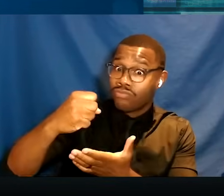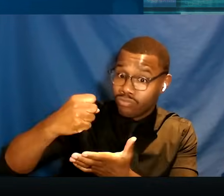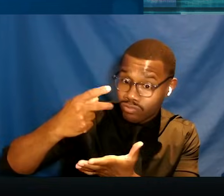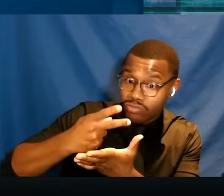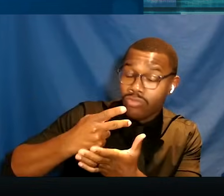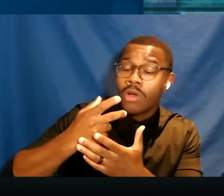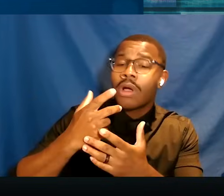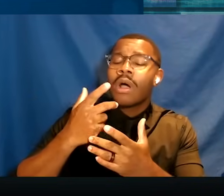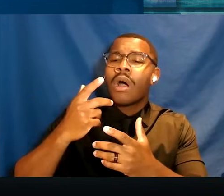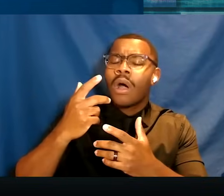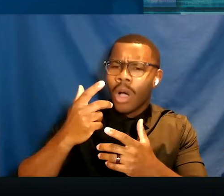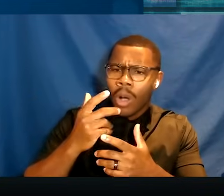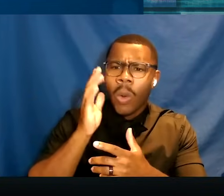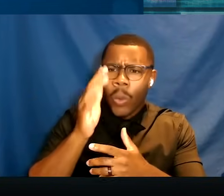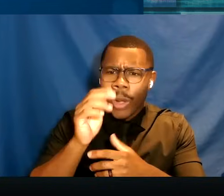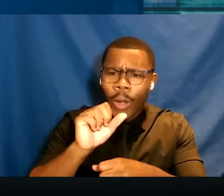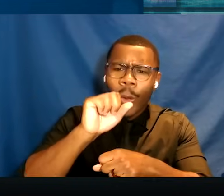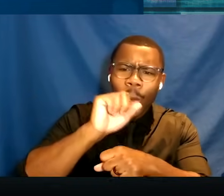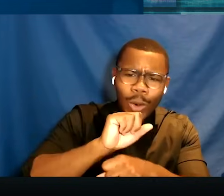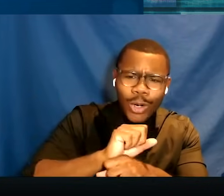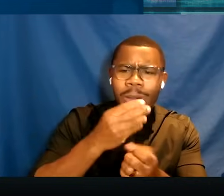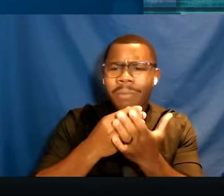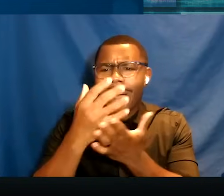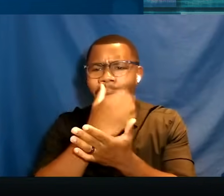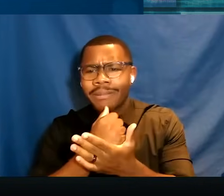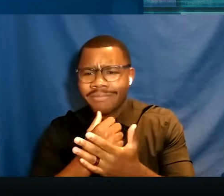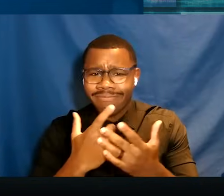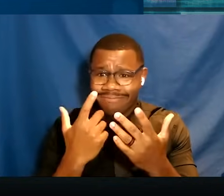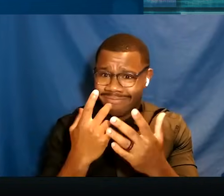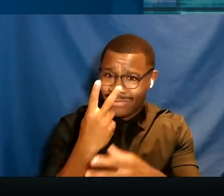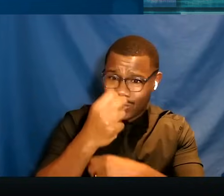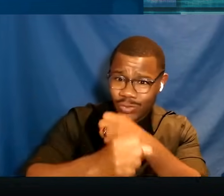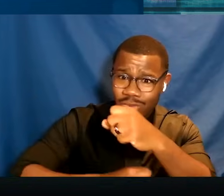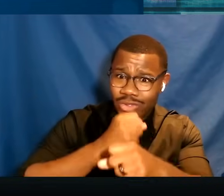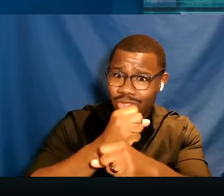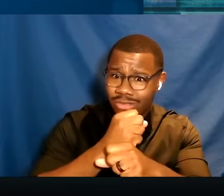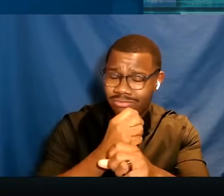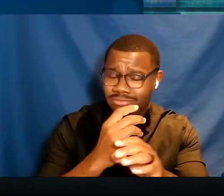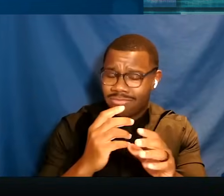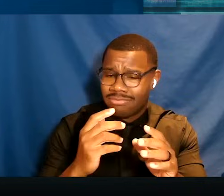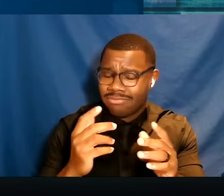for the next negotiation of this contract in probably two years. So those who have issues